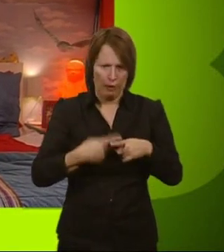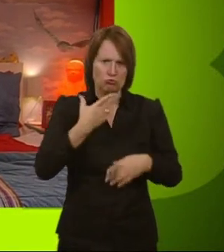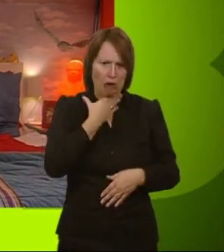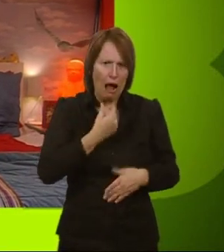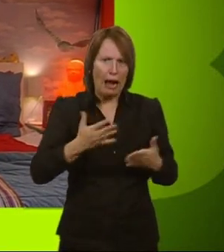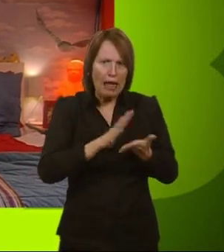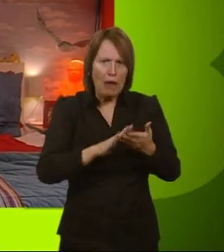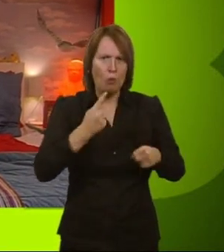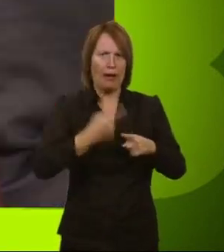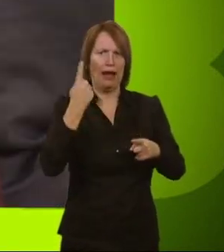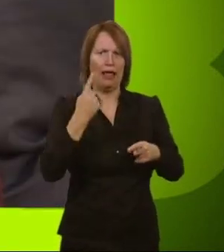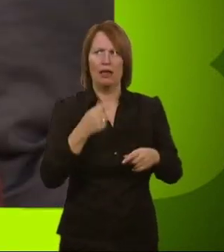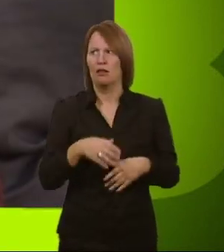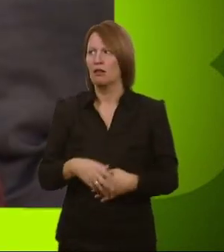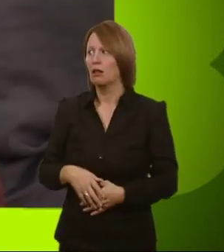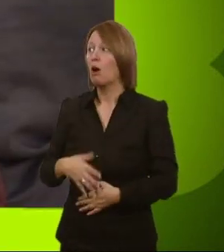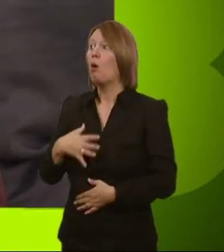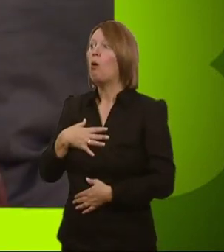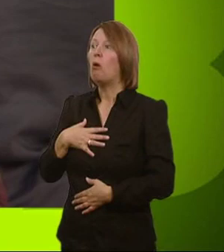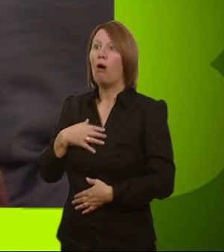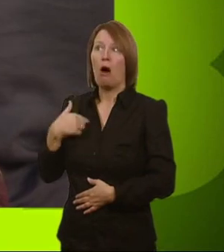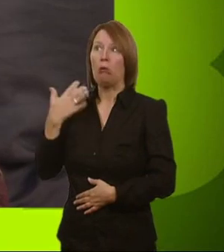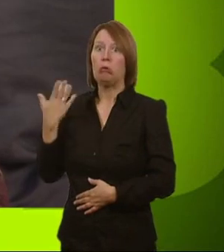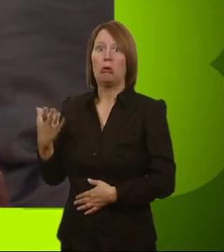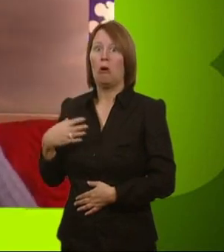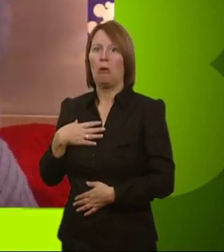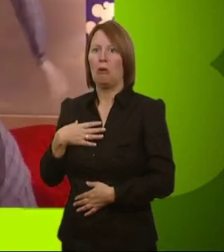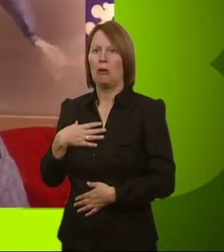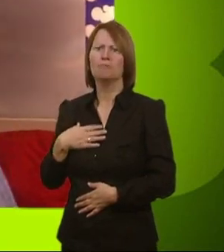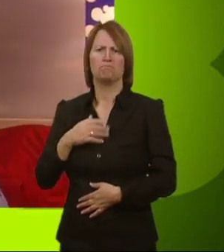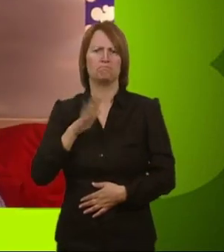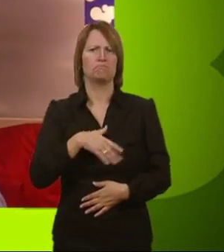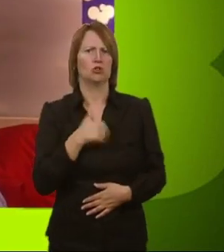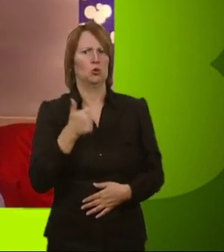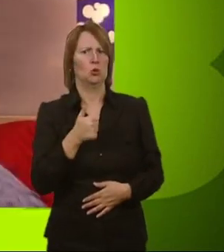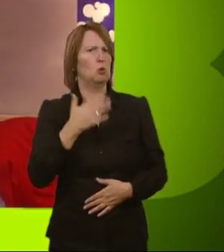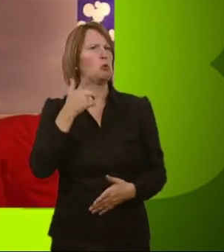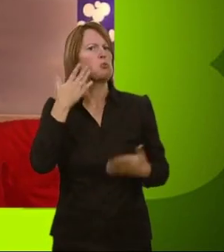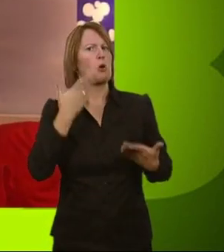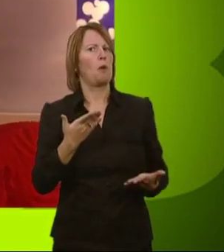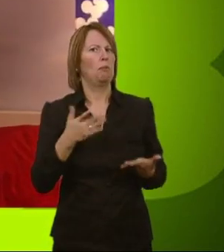clean so quickly um I don't know and I suppose you to know what happened to my bubble bath